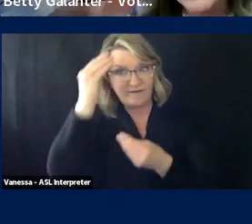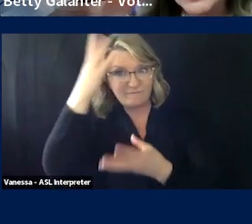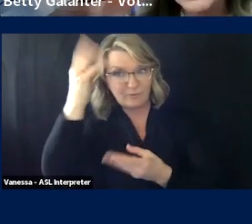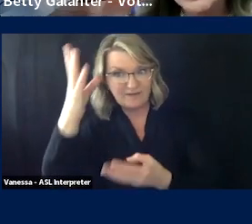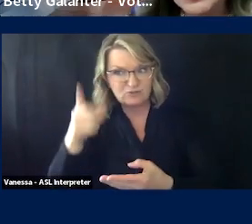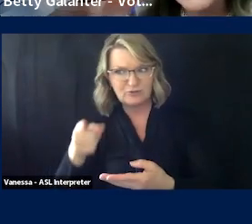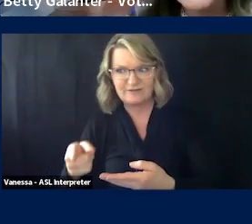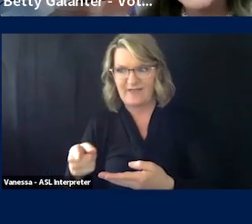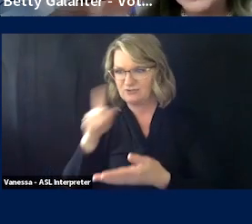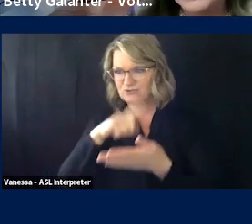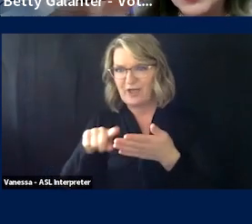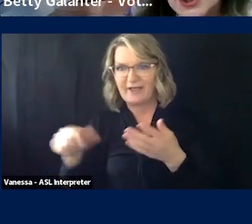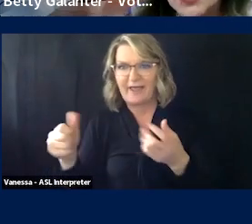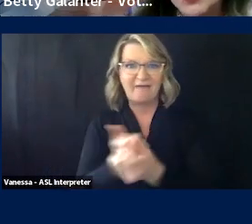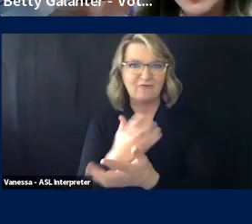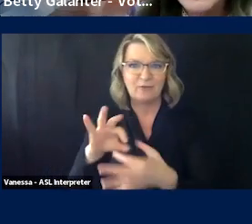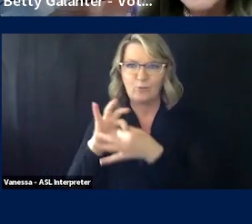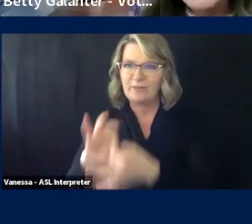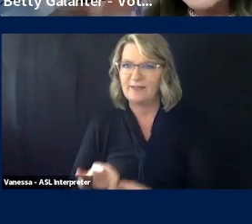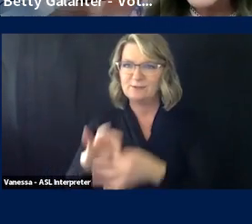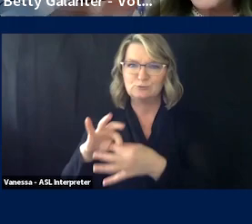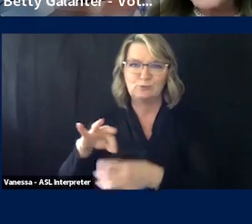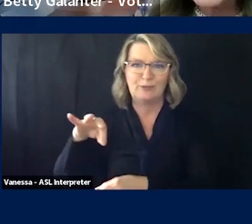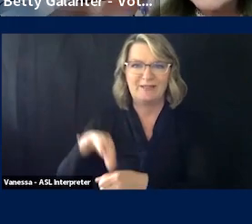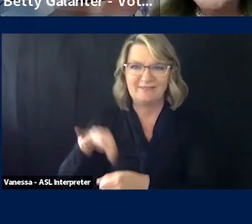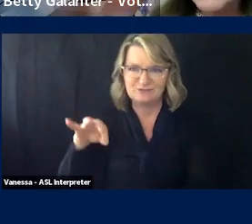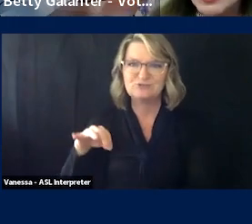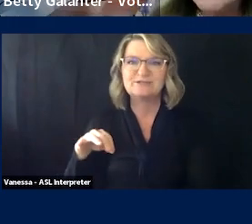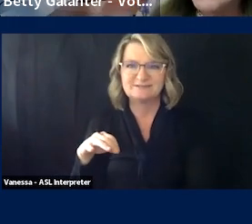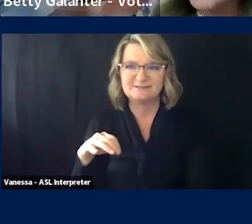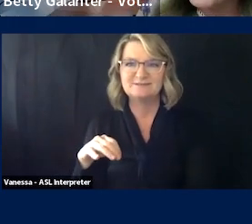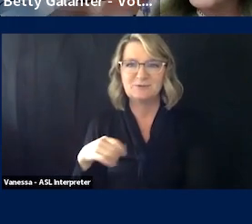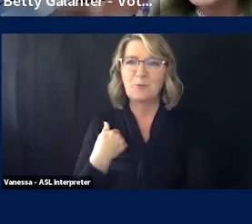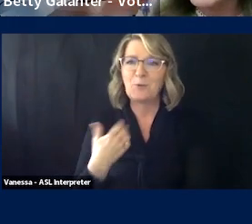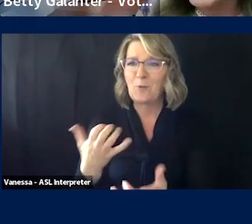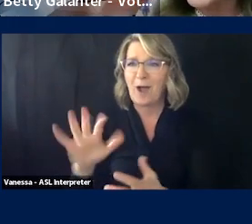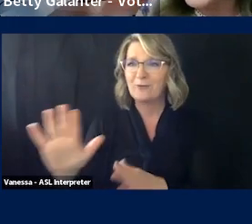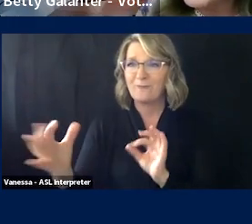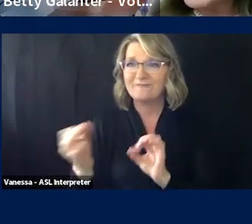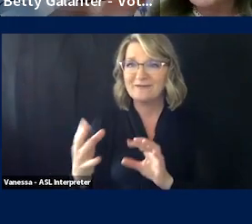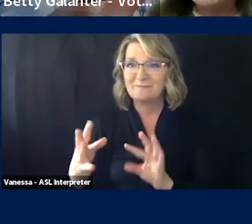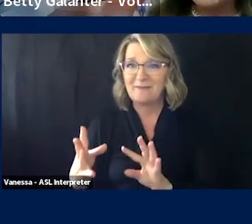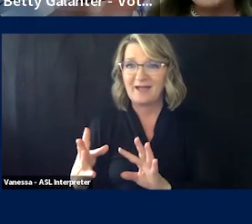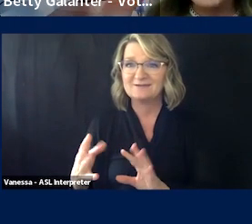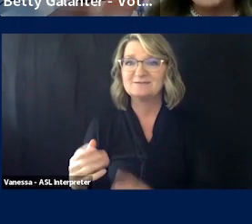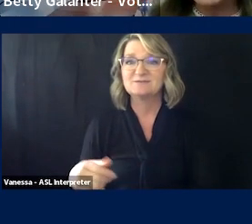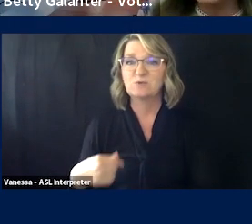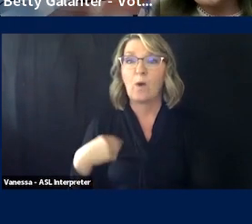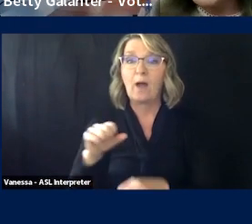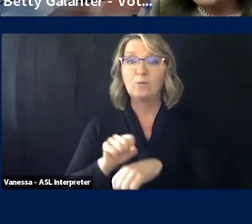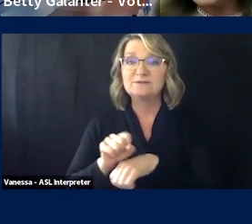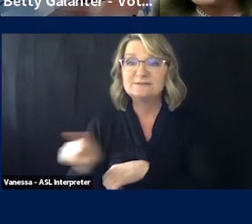can view your personalized voter dashboard it is your One-Stop shop for all things elections we do